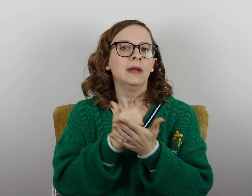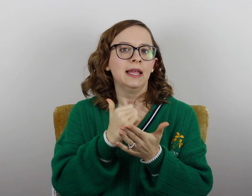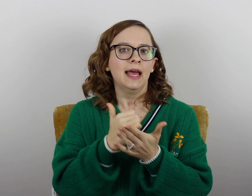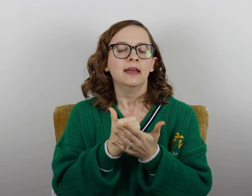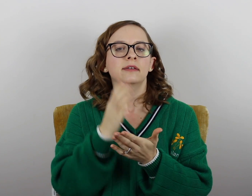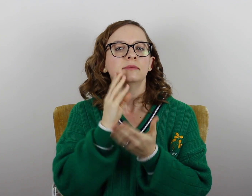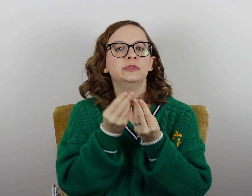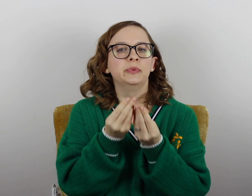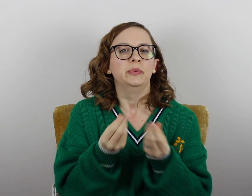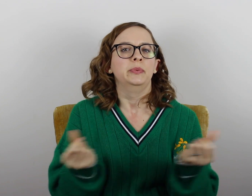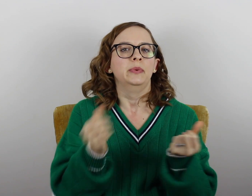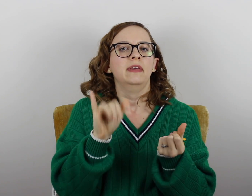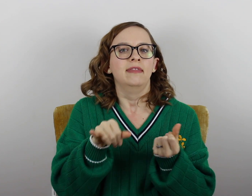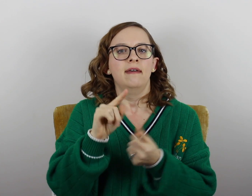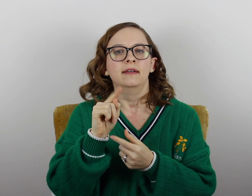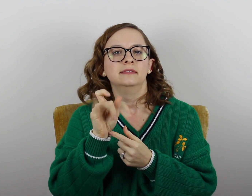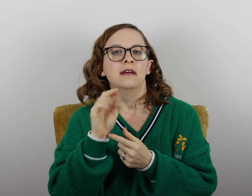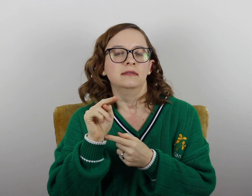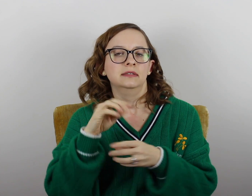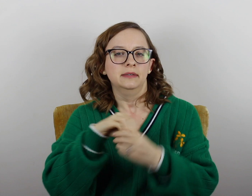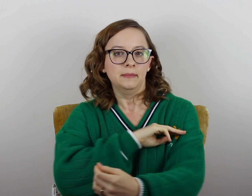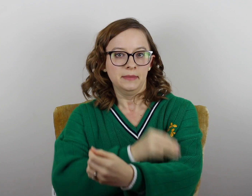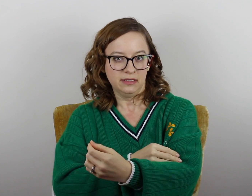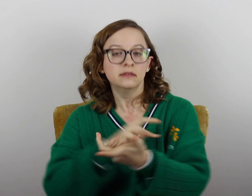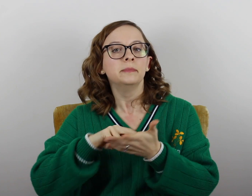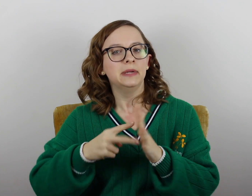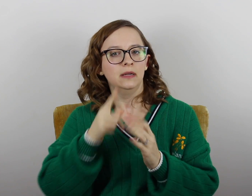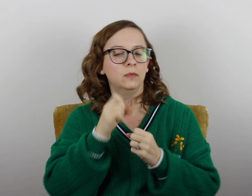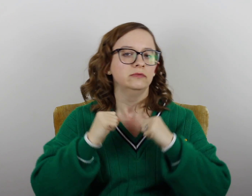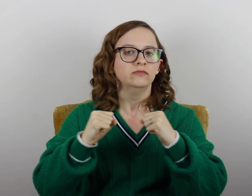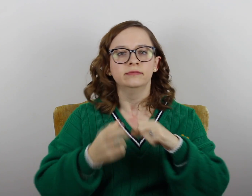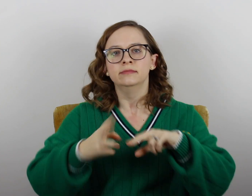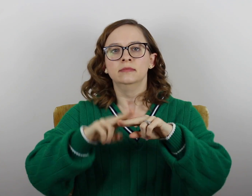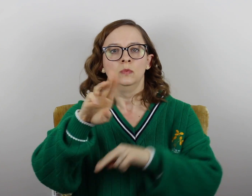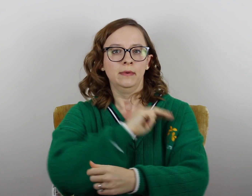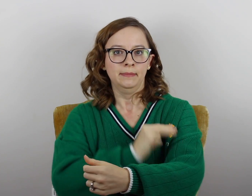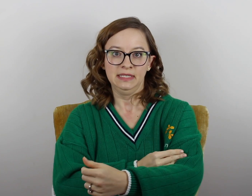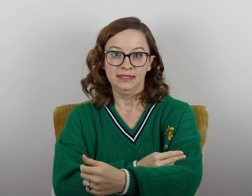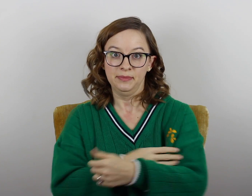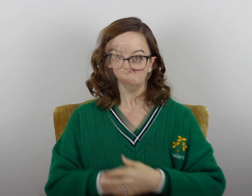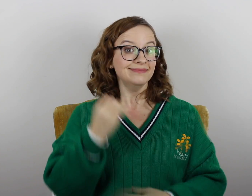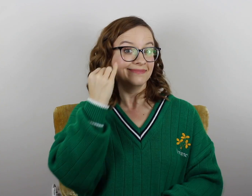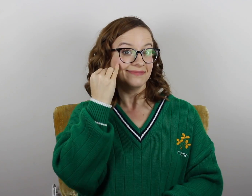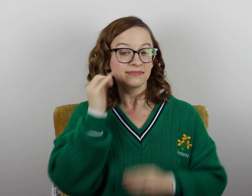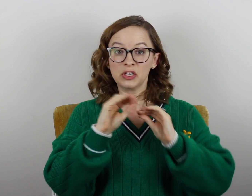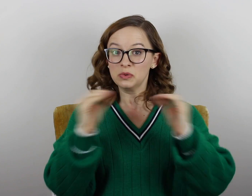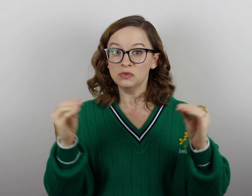then that will help to release the neurotoxin in the muscle which will then strengthen your muscle.